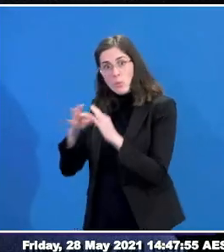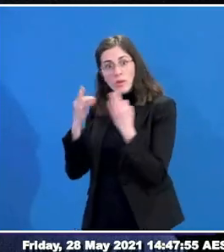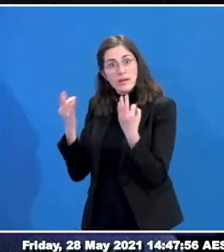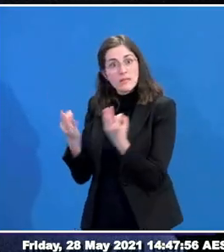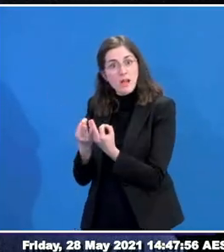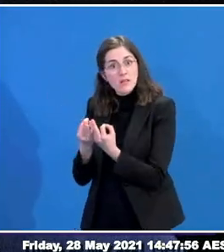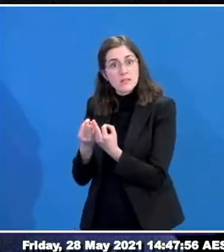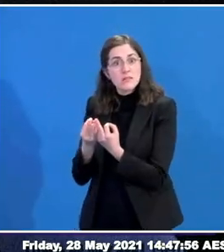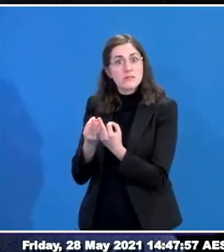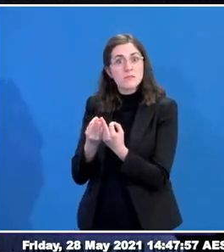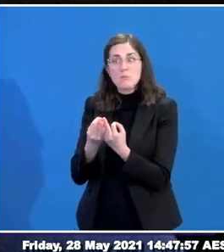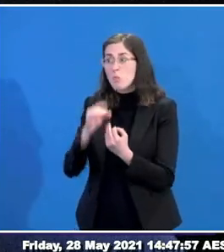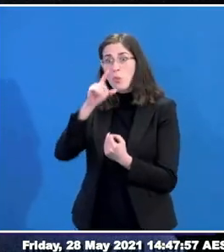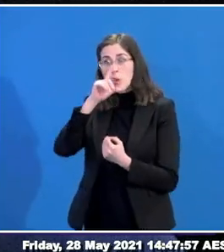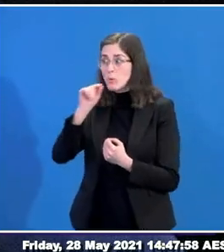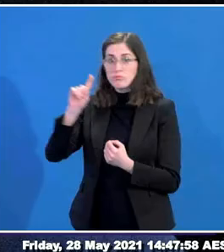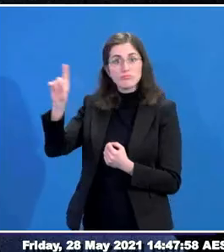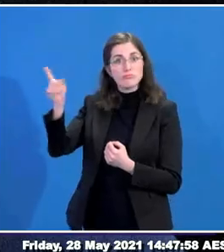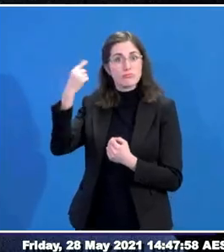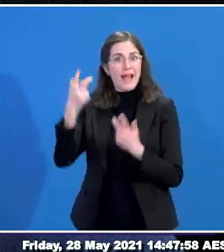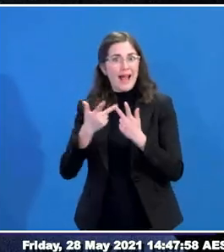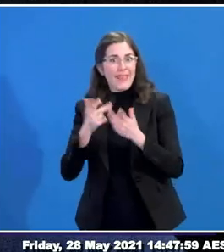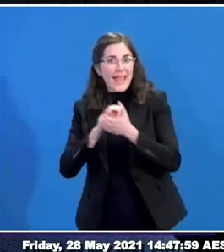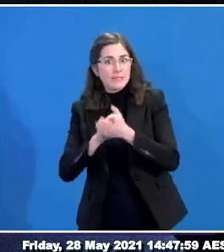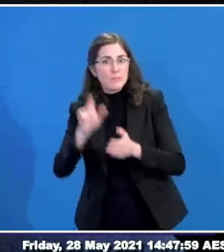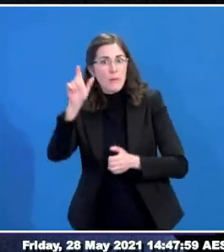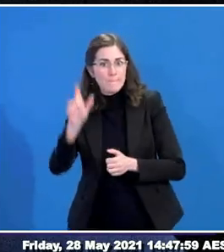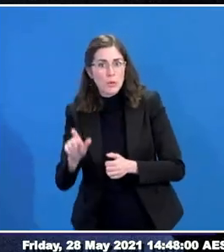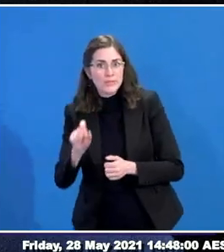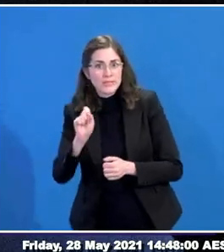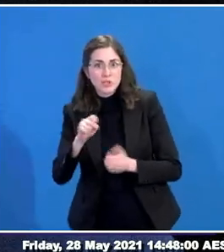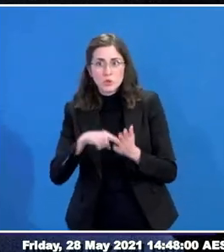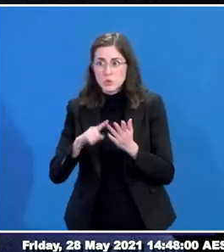form of expertise in order to be able to not just ensure that the